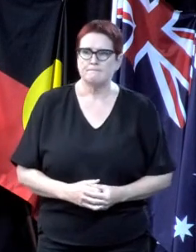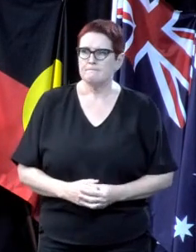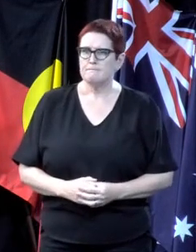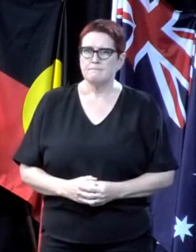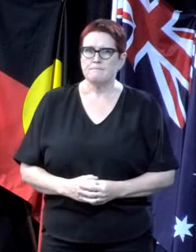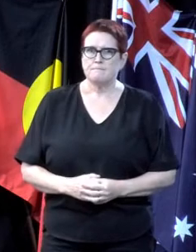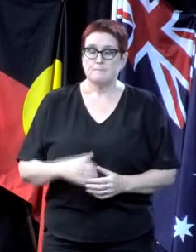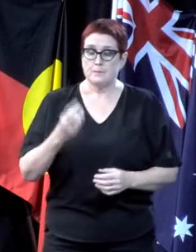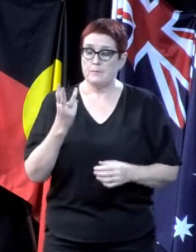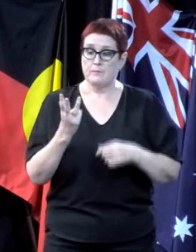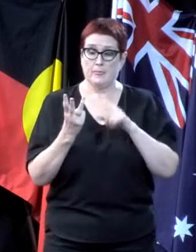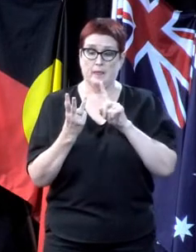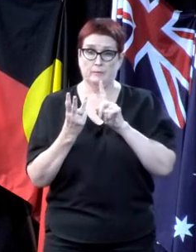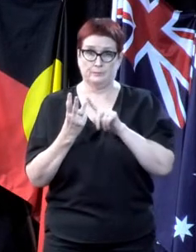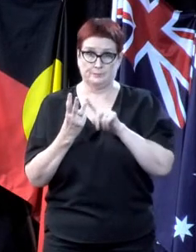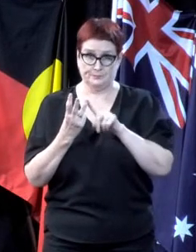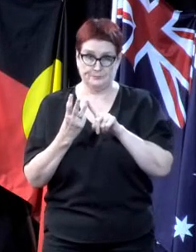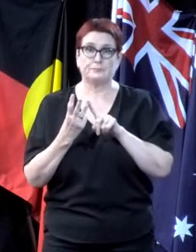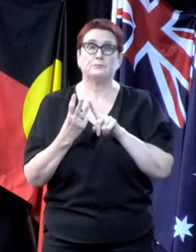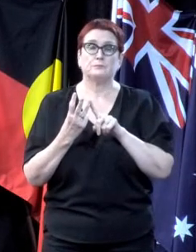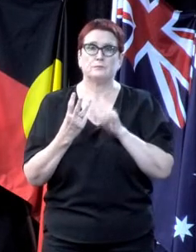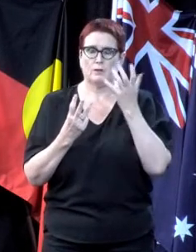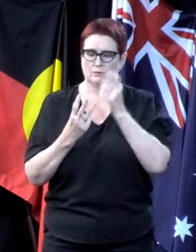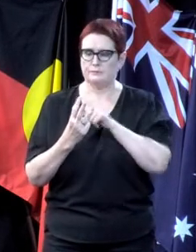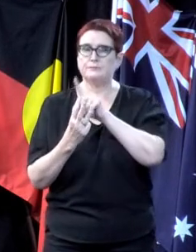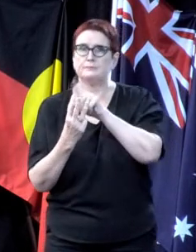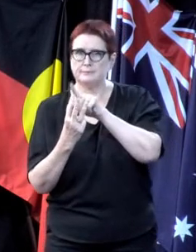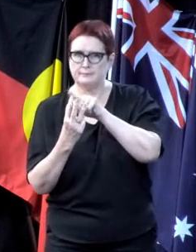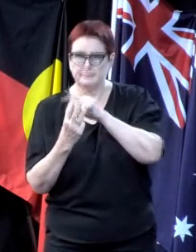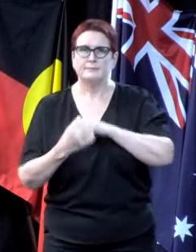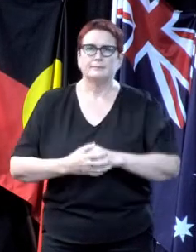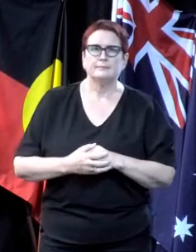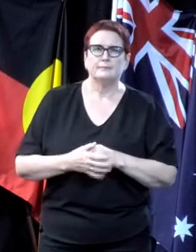I probably – as I said, we’ve started a little bit earlier than the